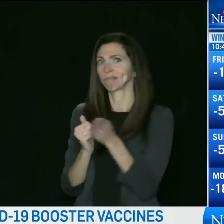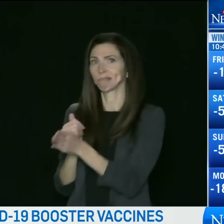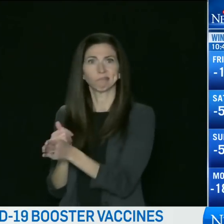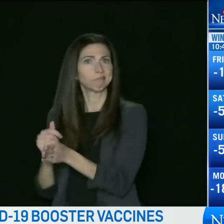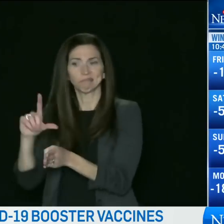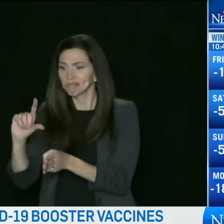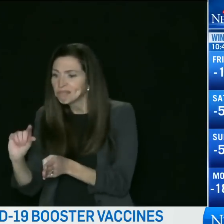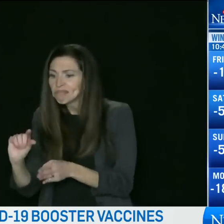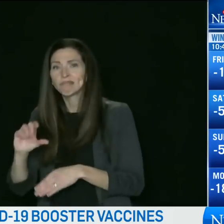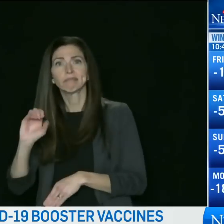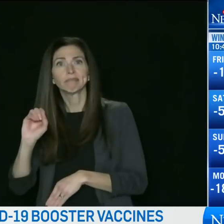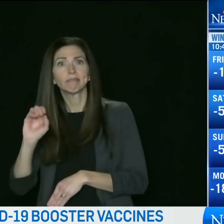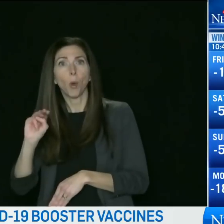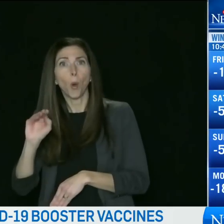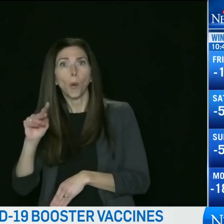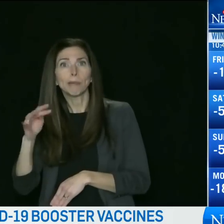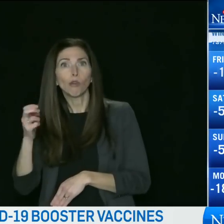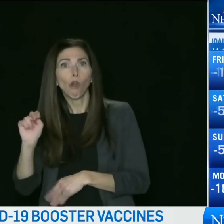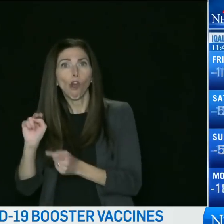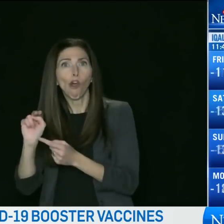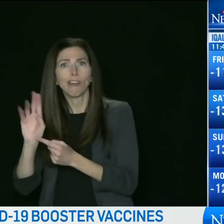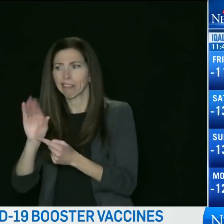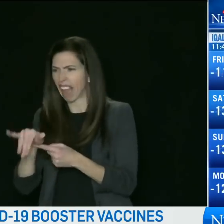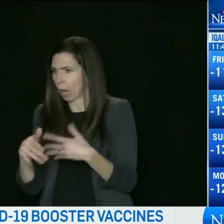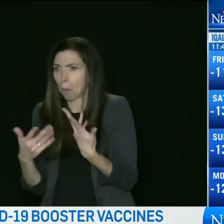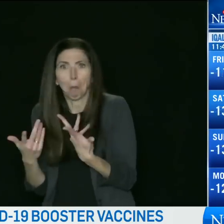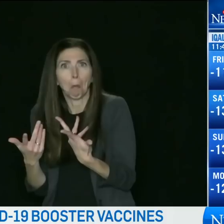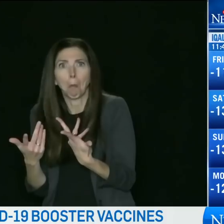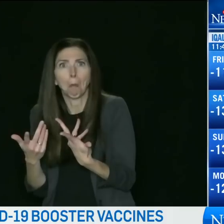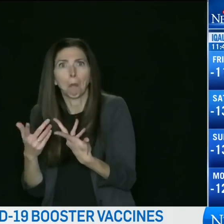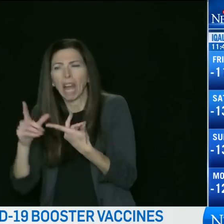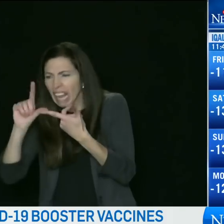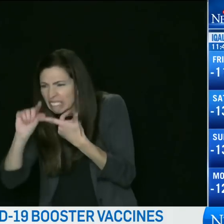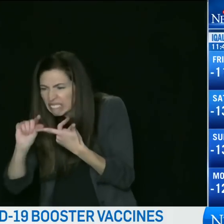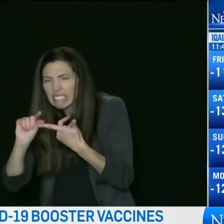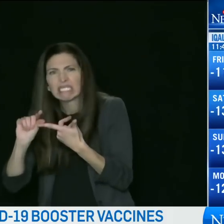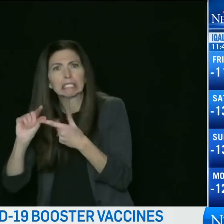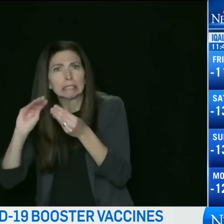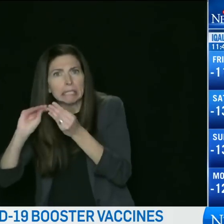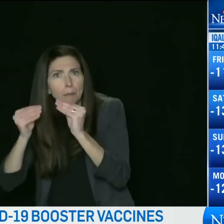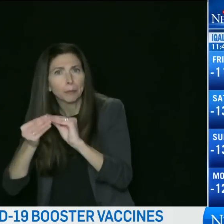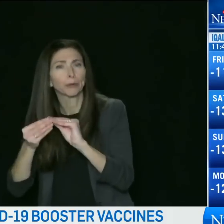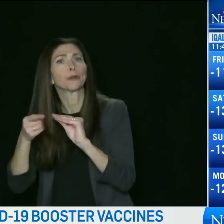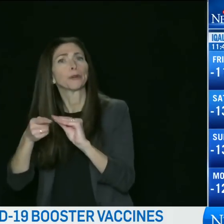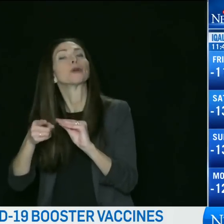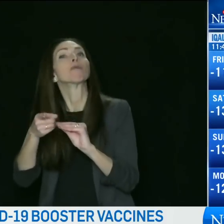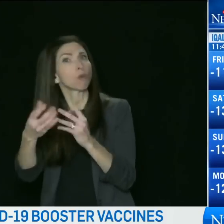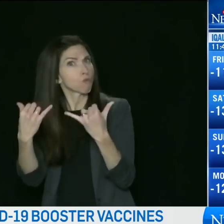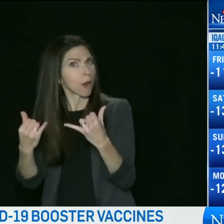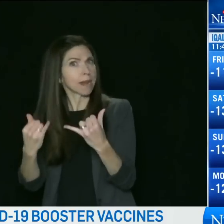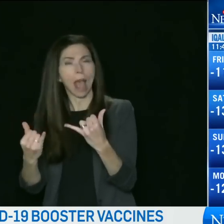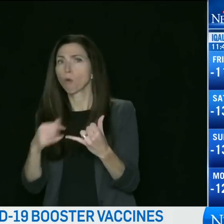POINT THAT OUT. SO OMICRON IS REALLY NOT WIDESPREAD IN CANADA. IT'S VERY NEW.